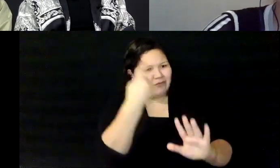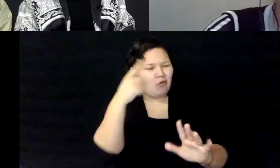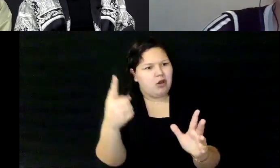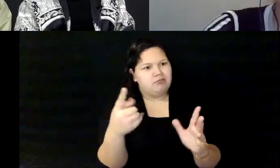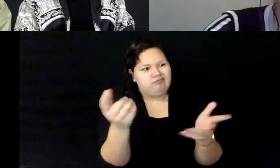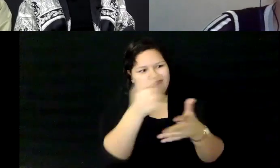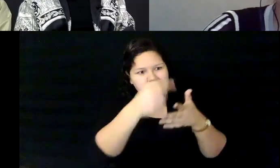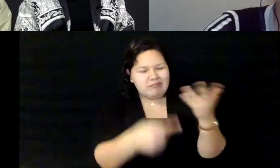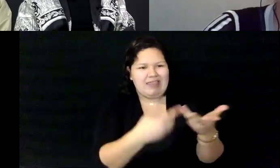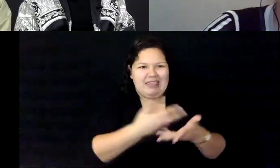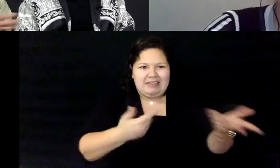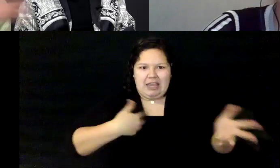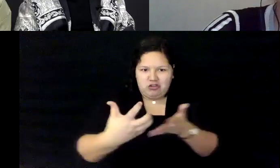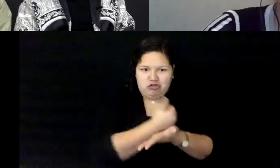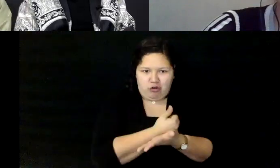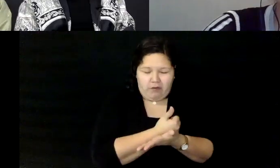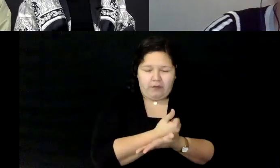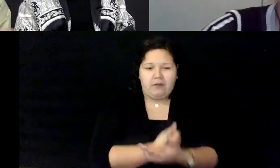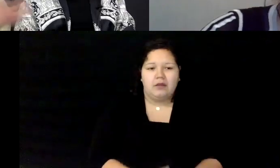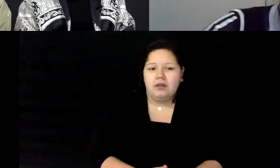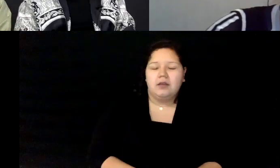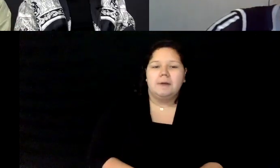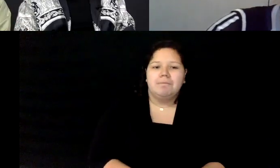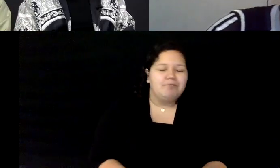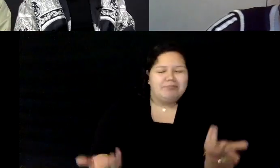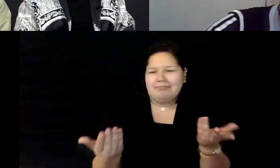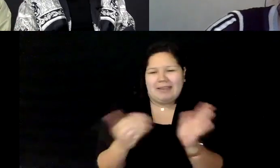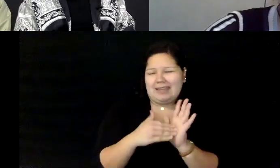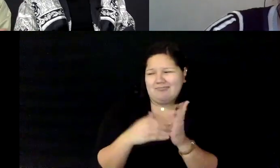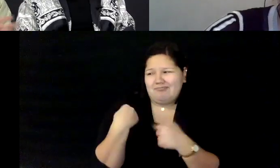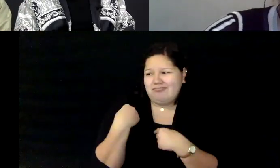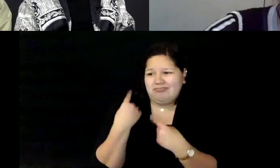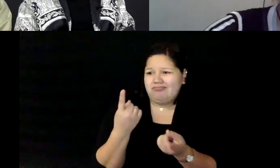And I think, if anything, like anything that happened in the last, you know, year or so,